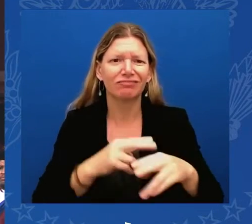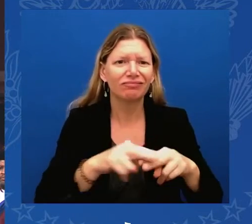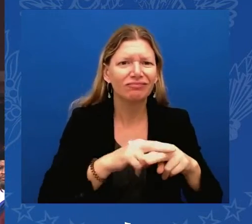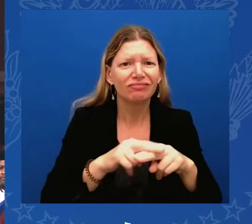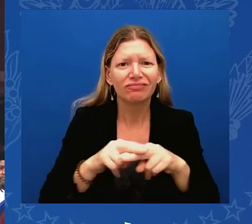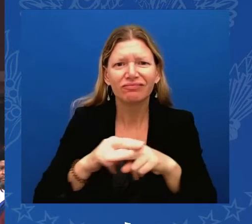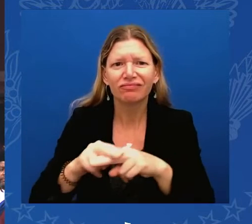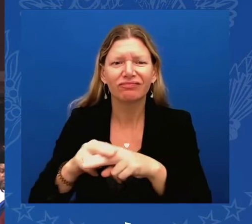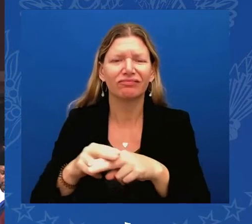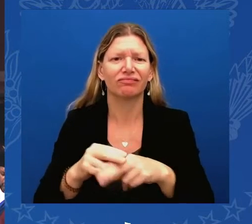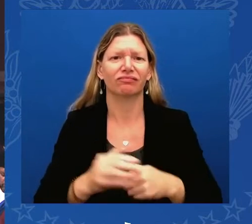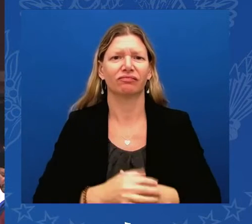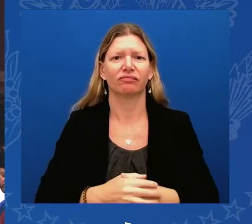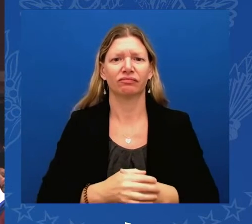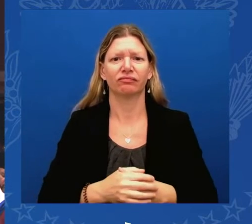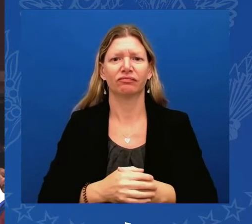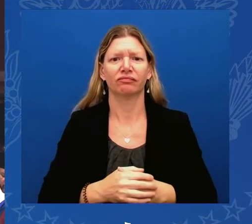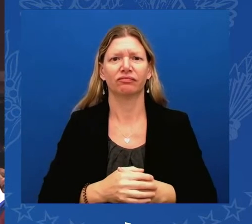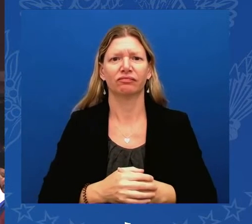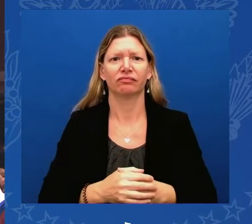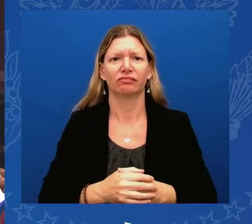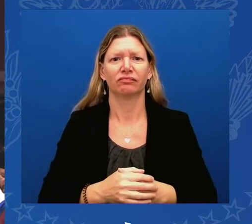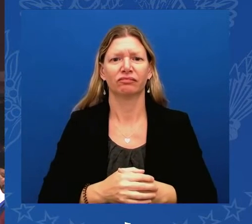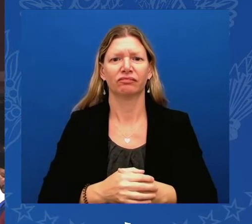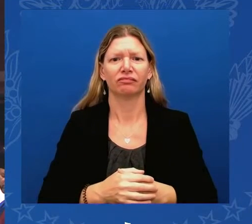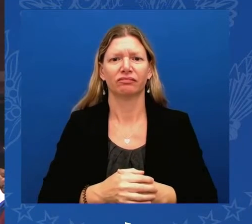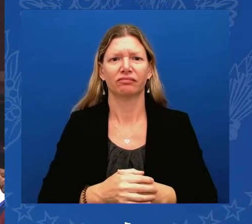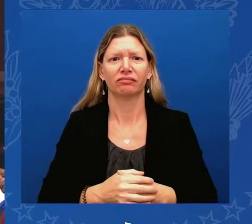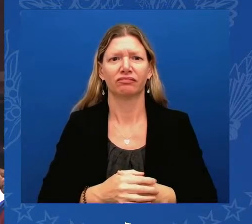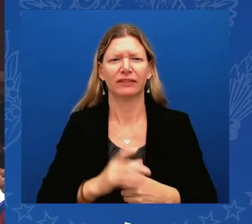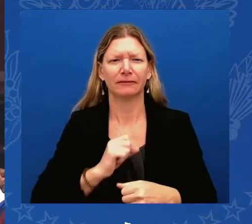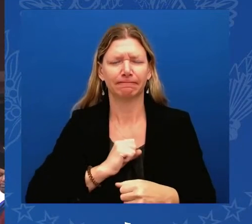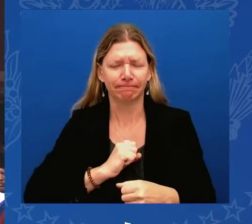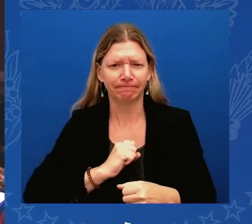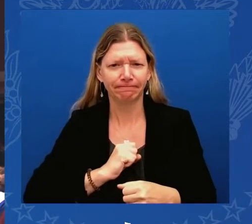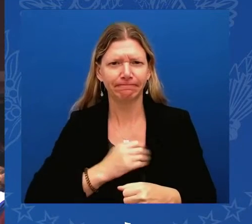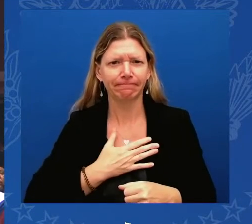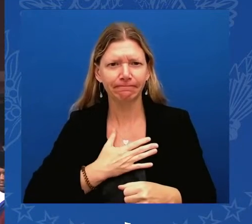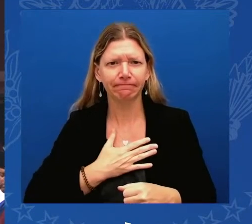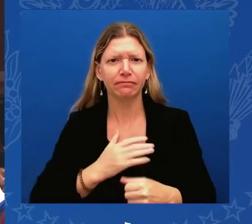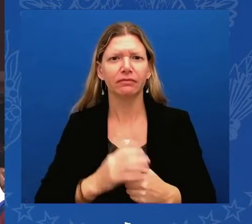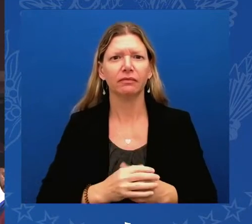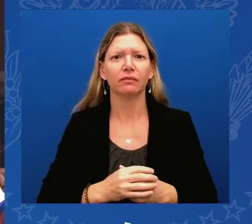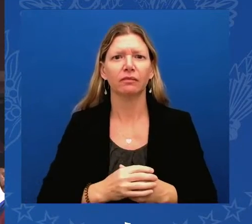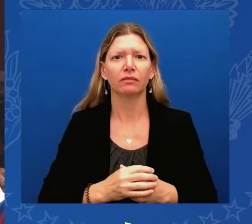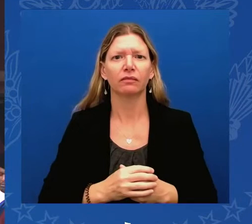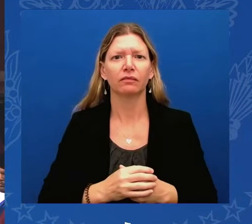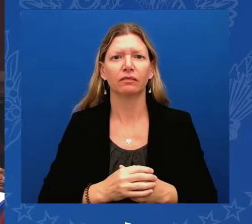It is a once in a generation investment in our nation that's putting millions of Americans to work.